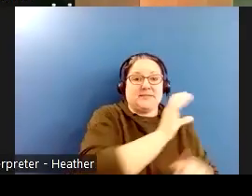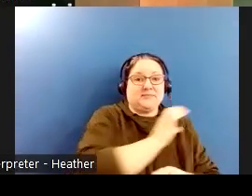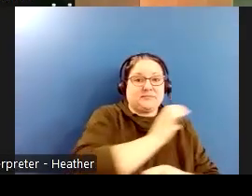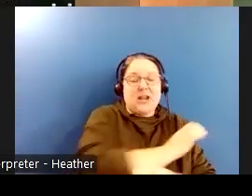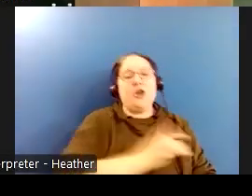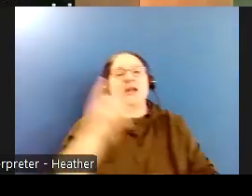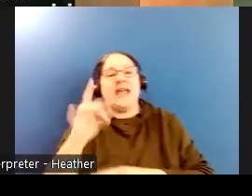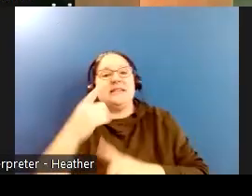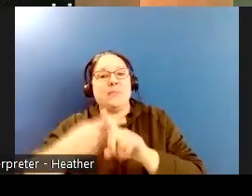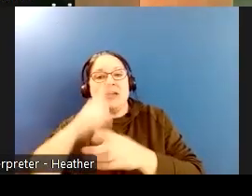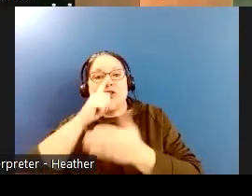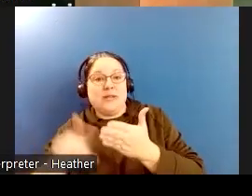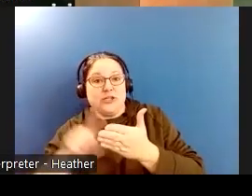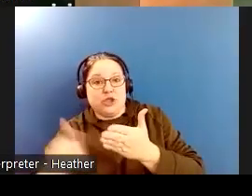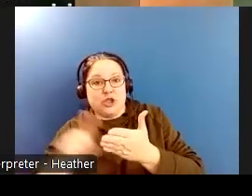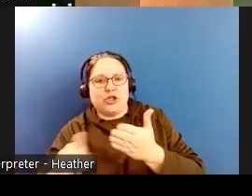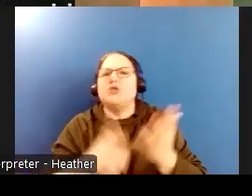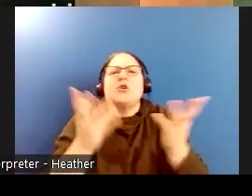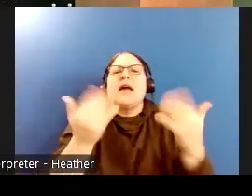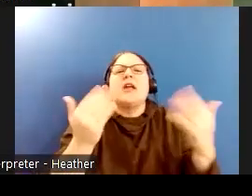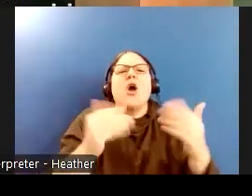they're always being asked, well, what is the research question you want to work on? What do you